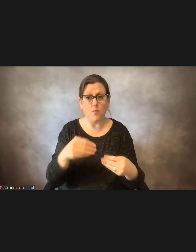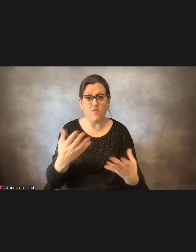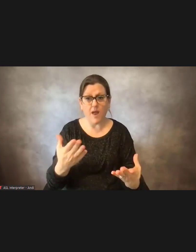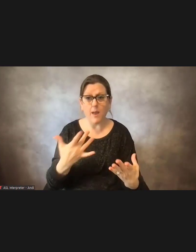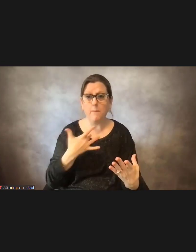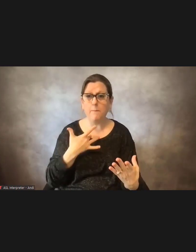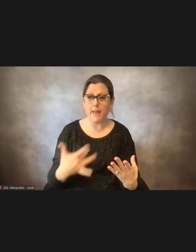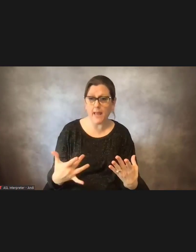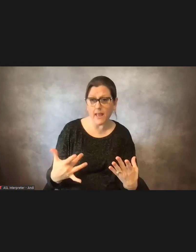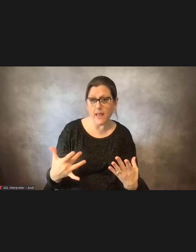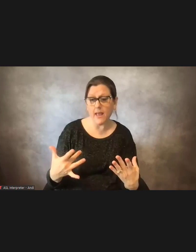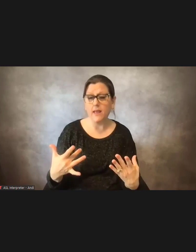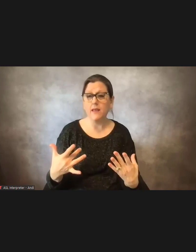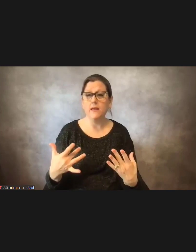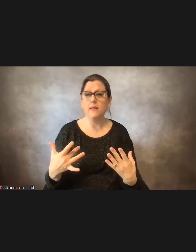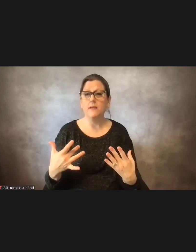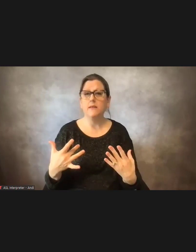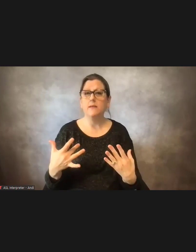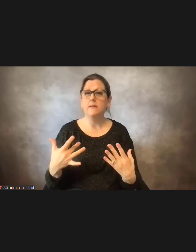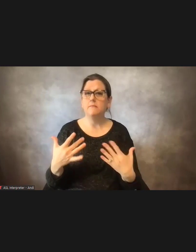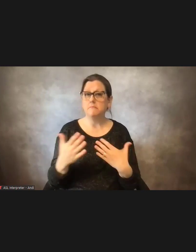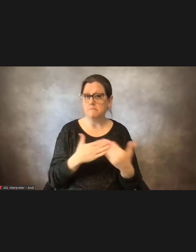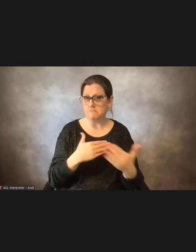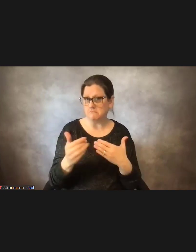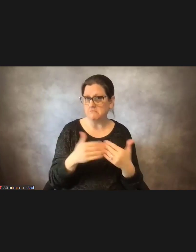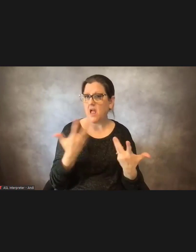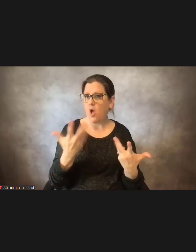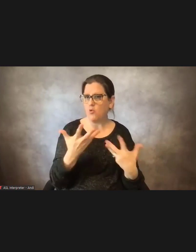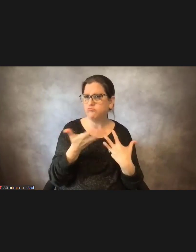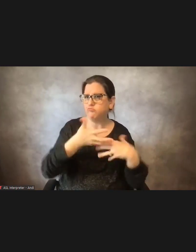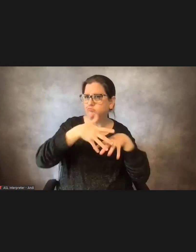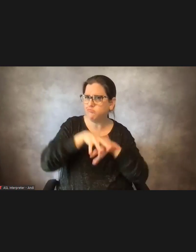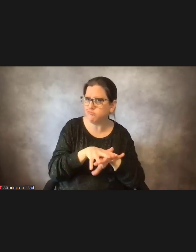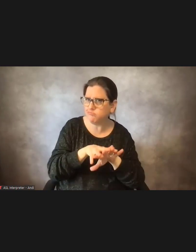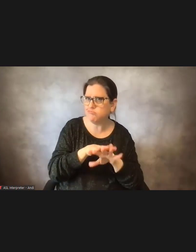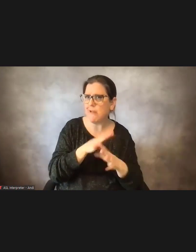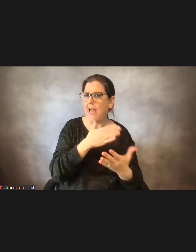providers have, um, even though that they have incorporated, um,